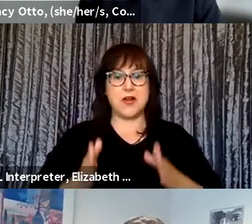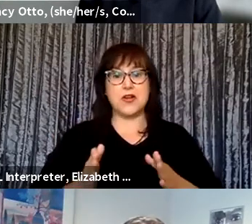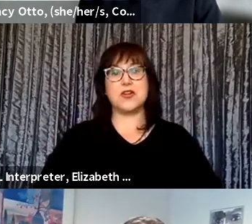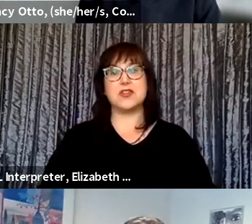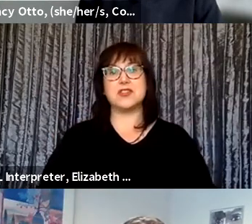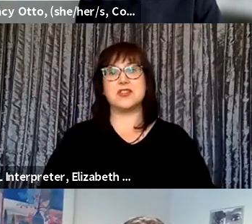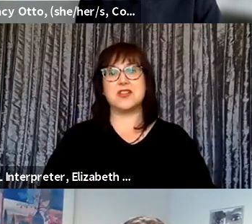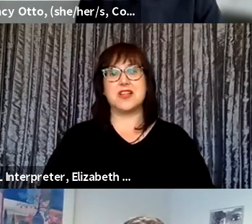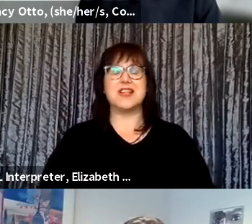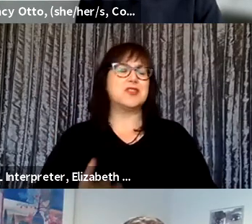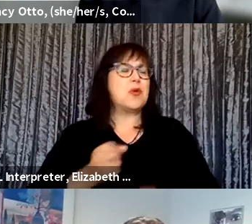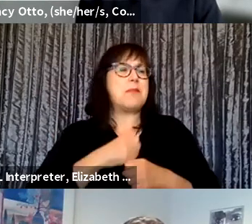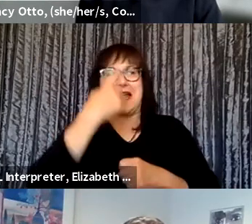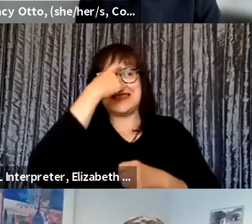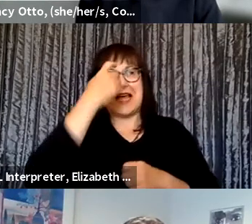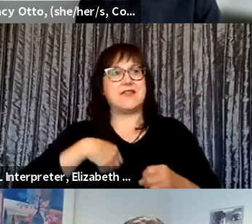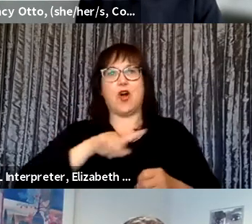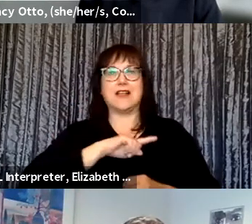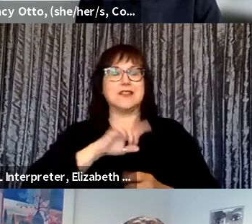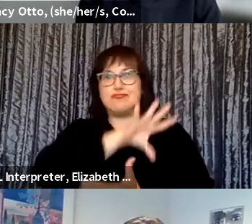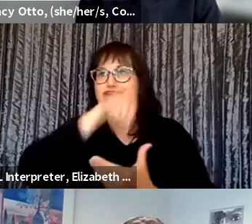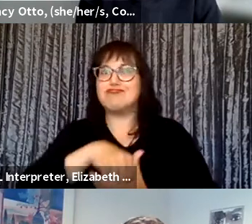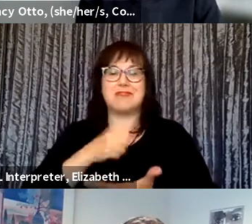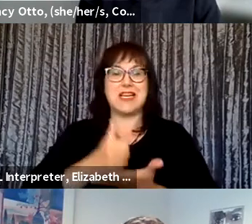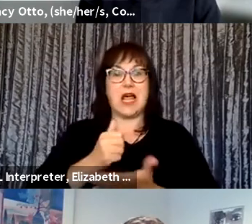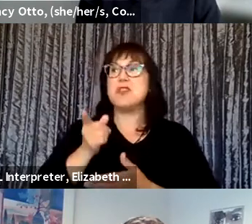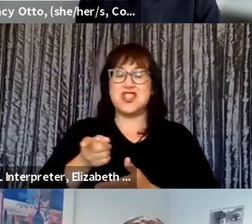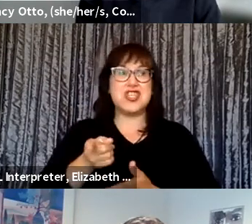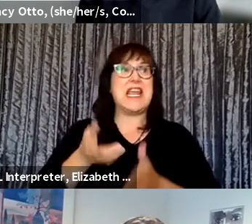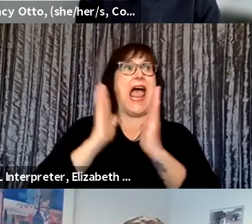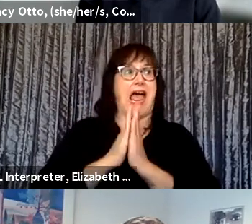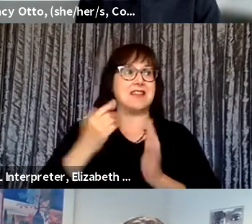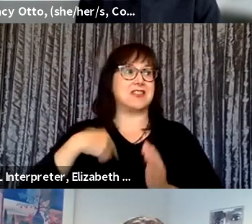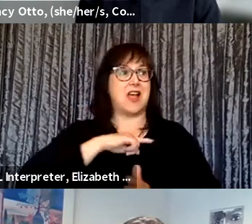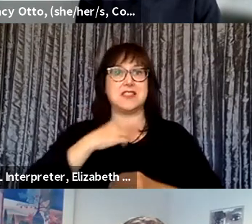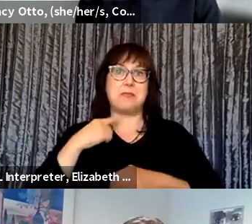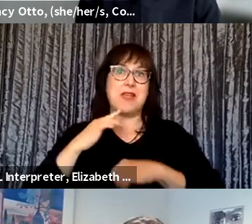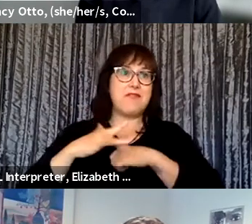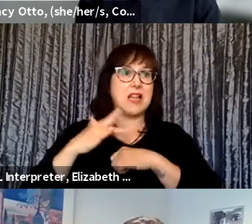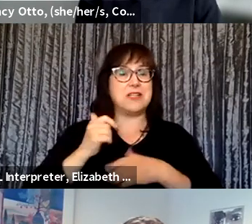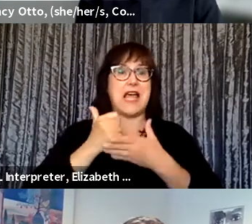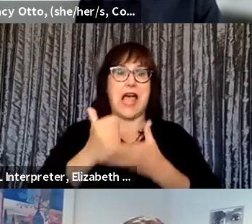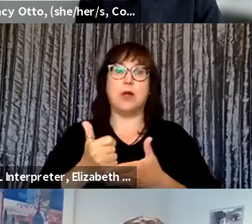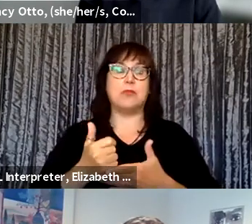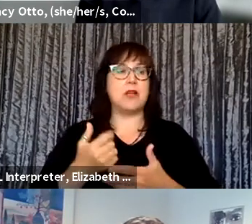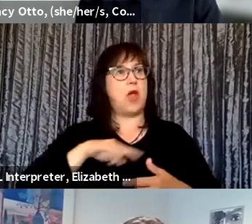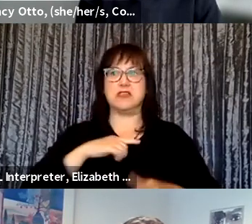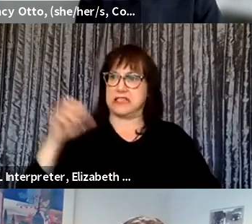so it just made sense for us to jump in and help. She asked us all to, to be available to help out however we could, and so,